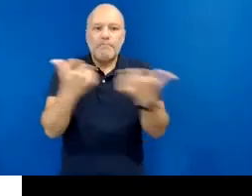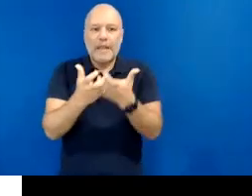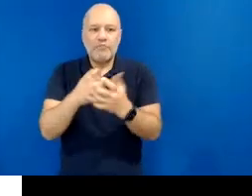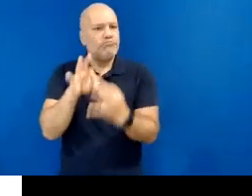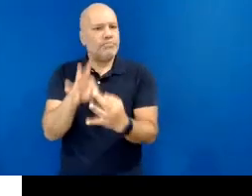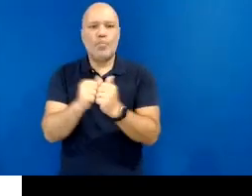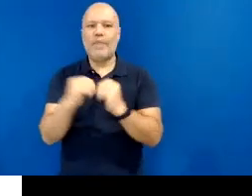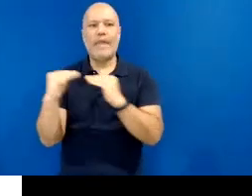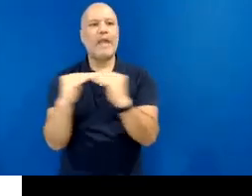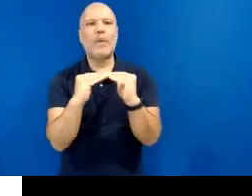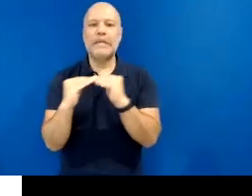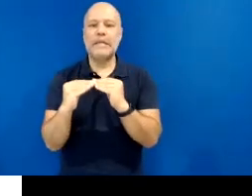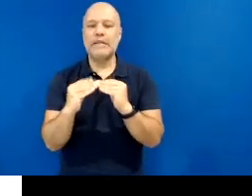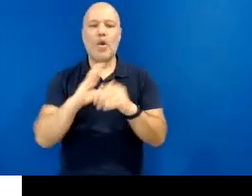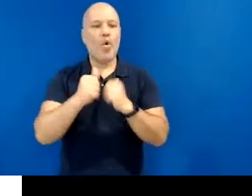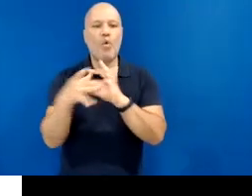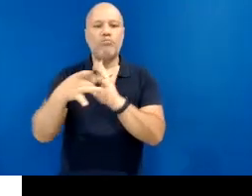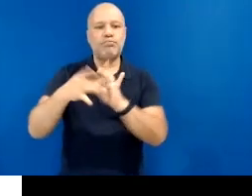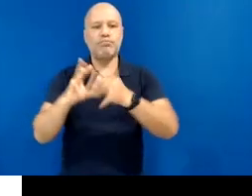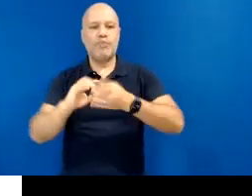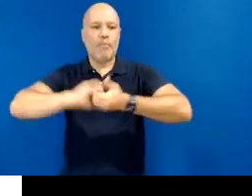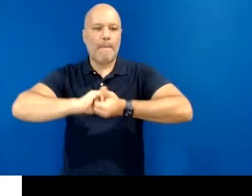as we move forward in this presentation.